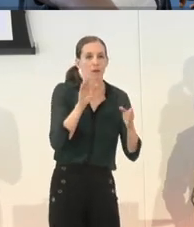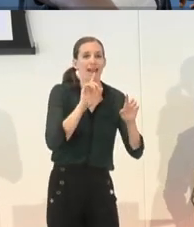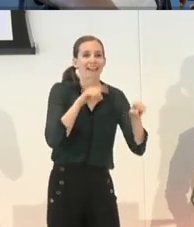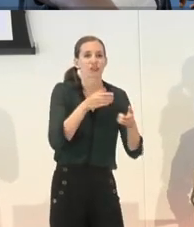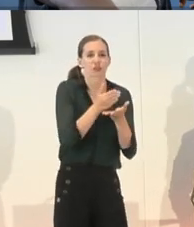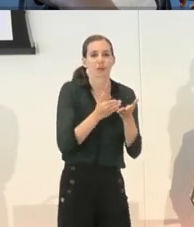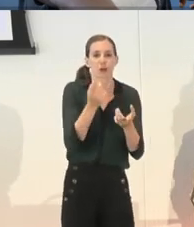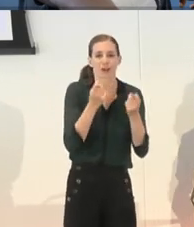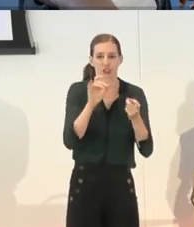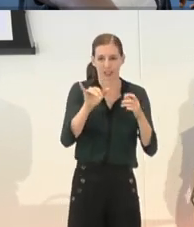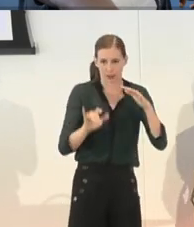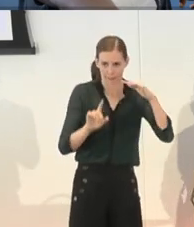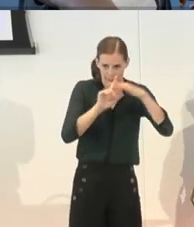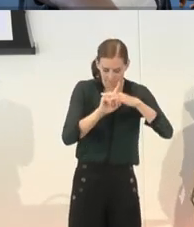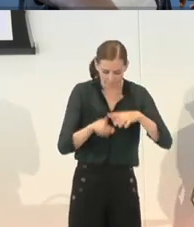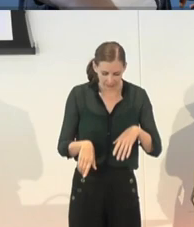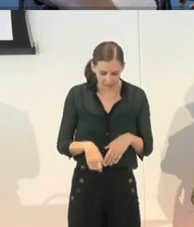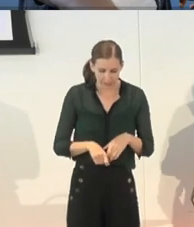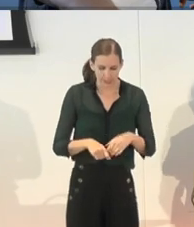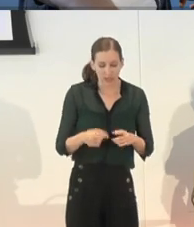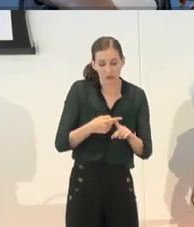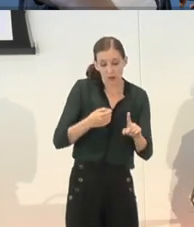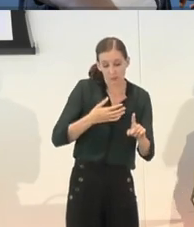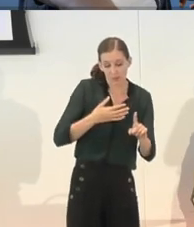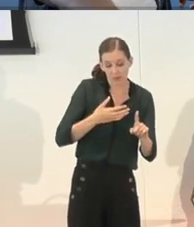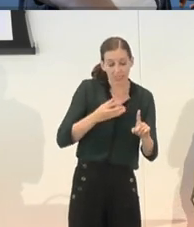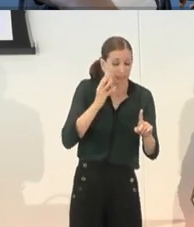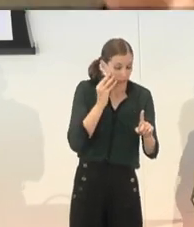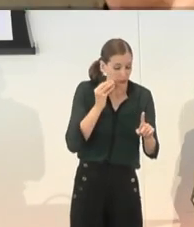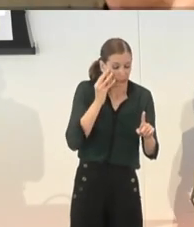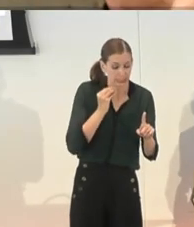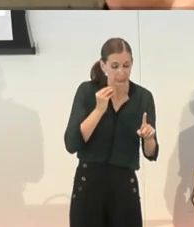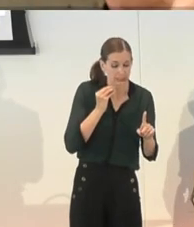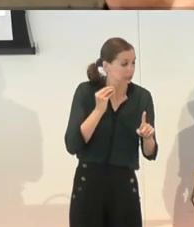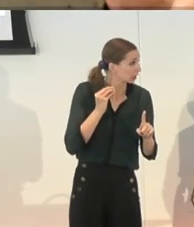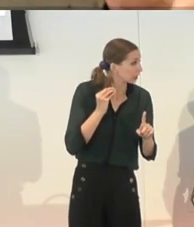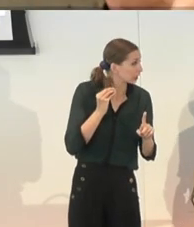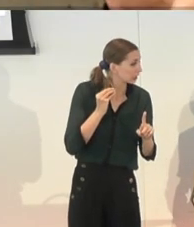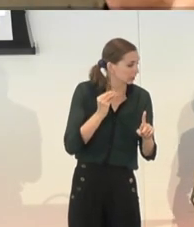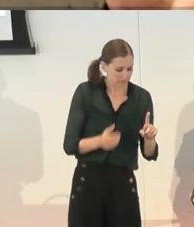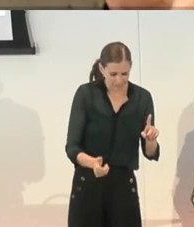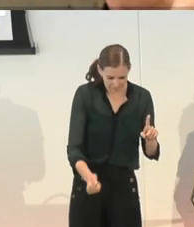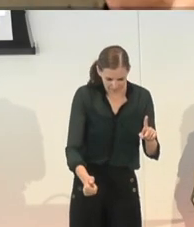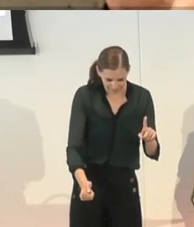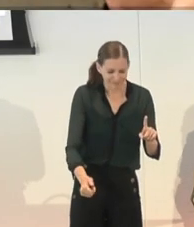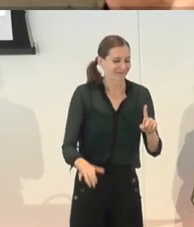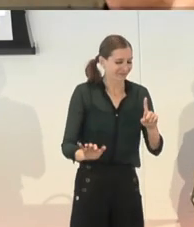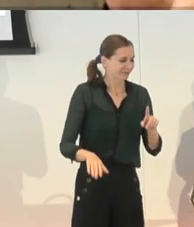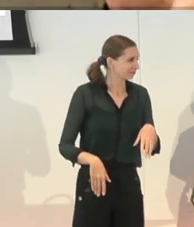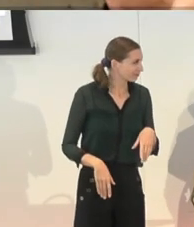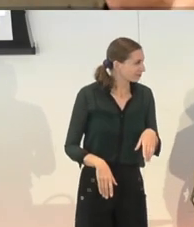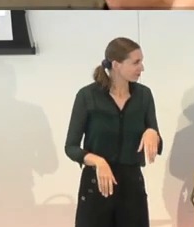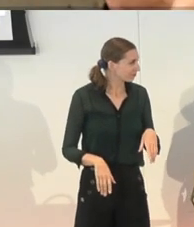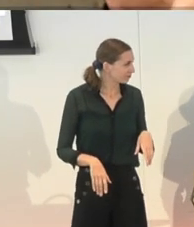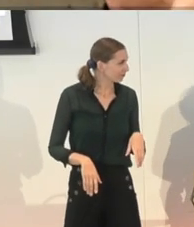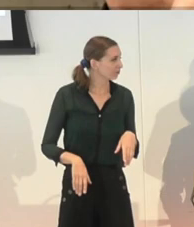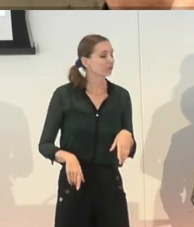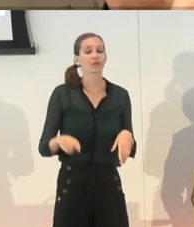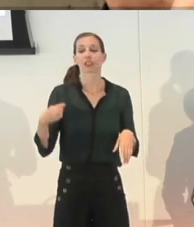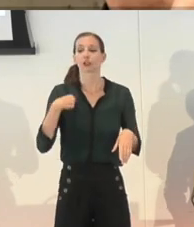coming up because this comes from experience -- let me just go forward, we basically do